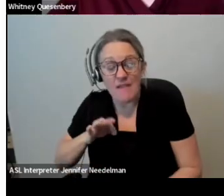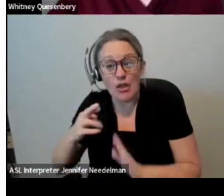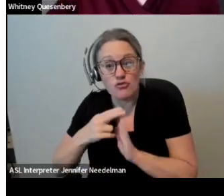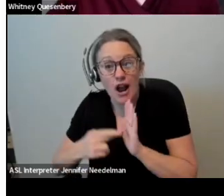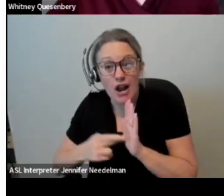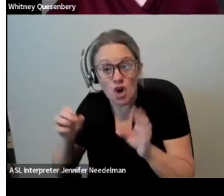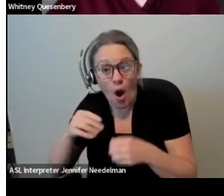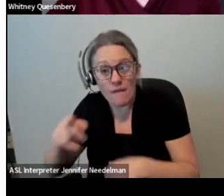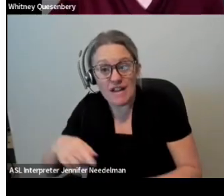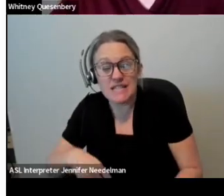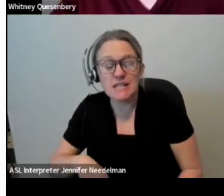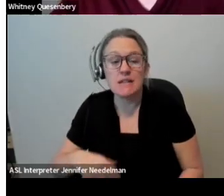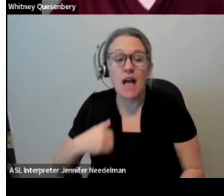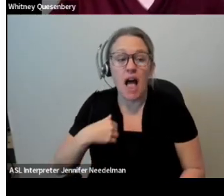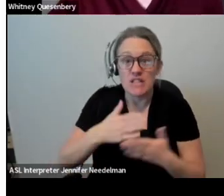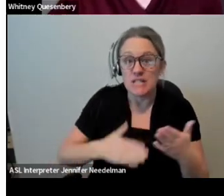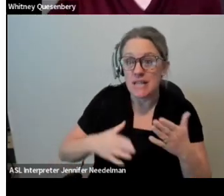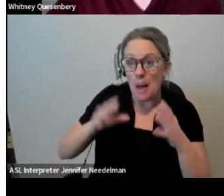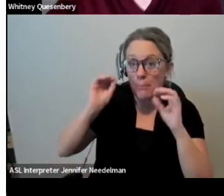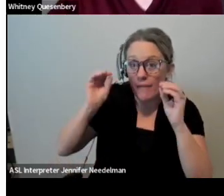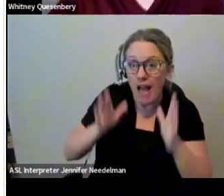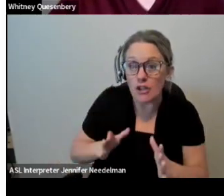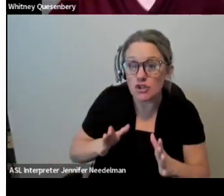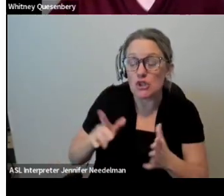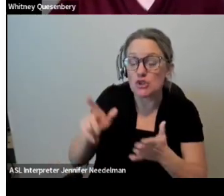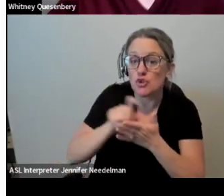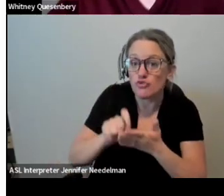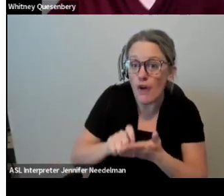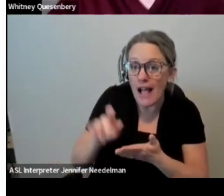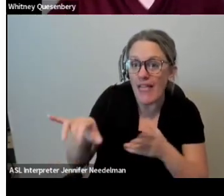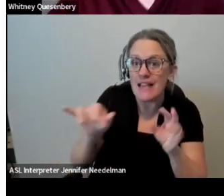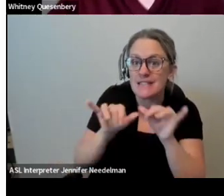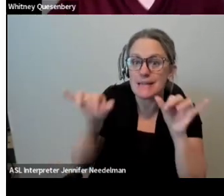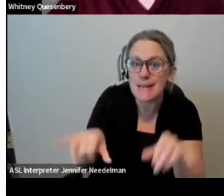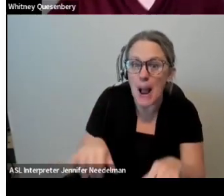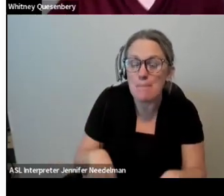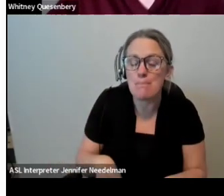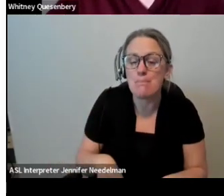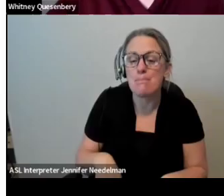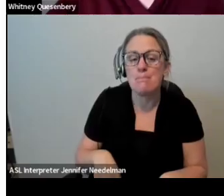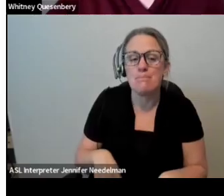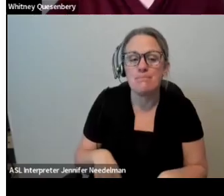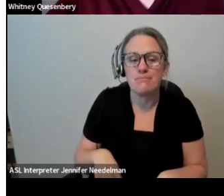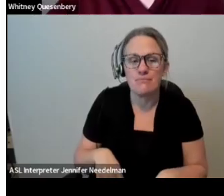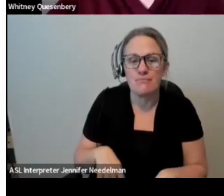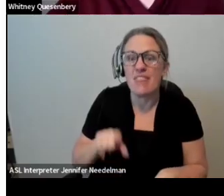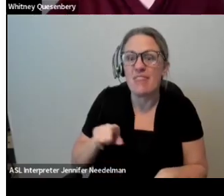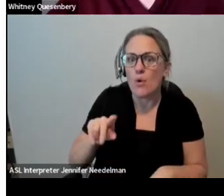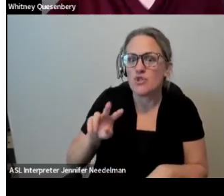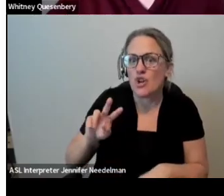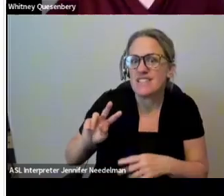you probably have professors who write some of the things that go into that system as secondary users. And you wanna make sure that you're